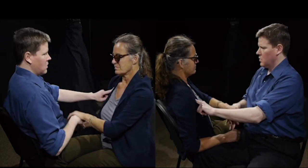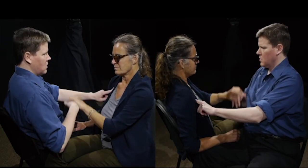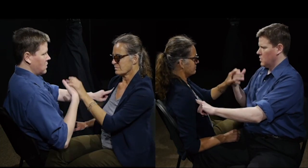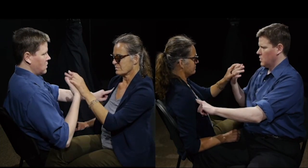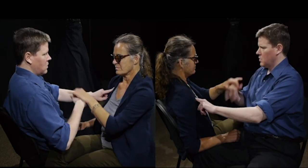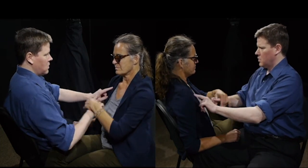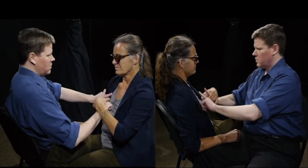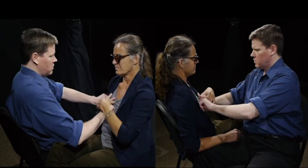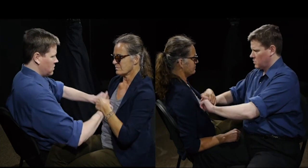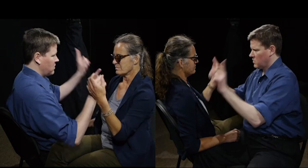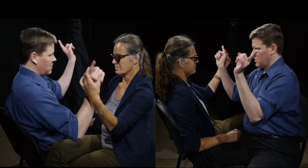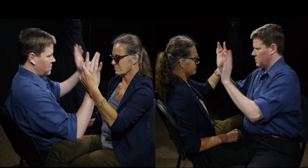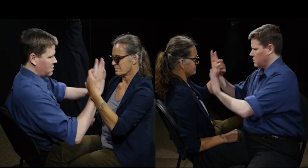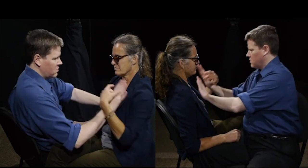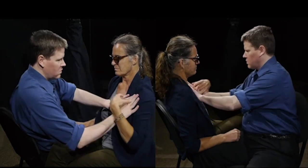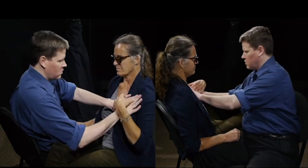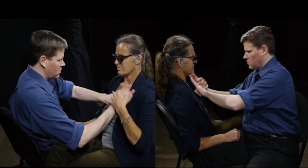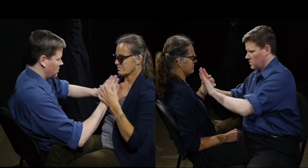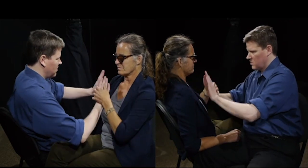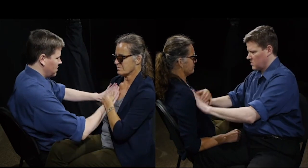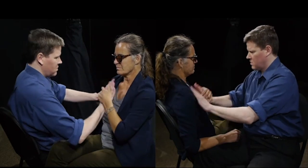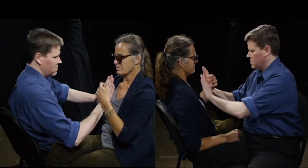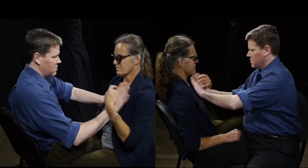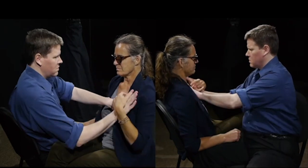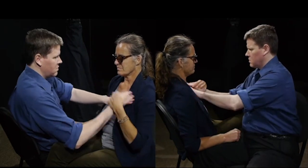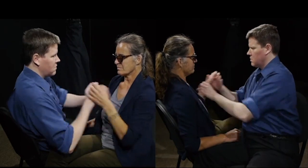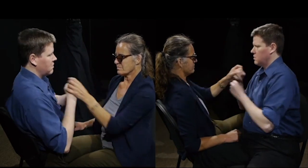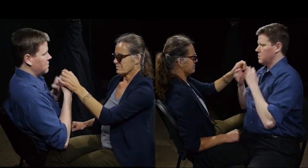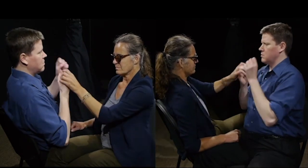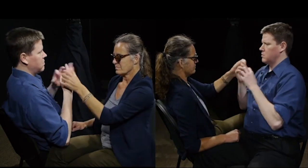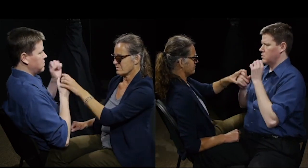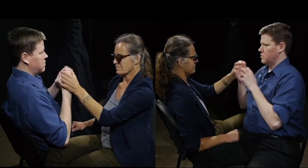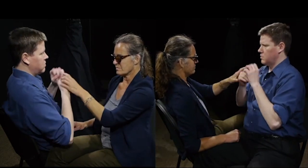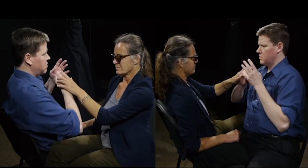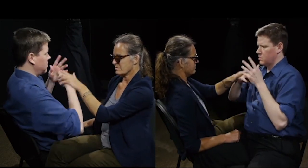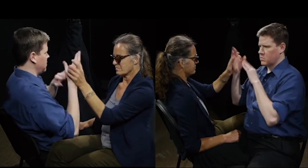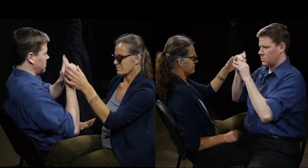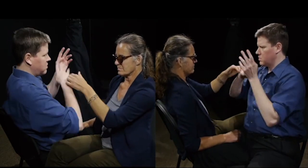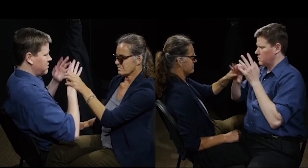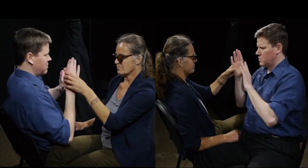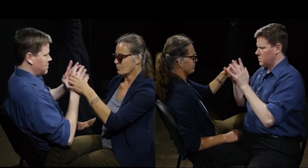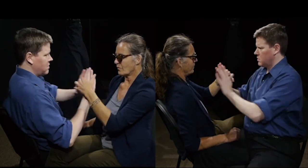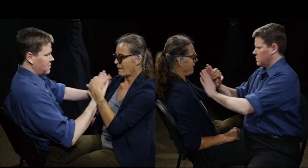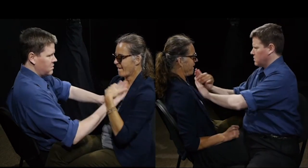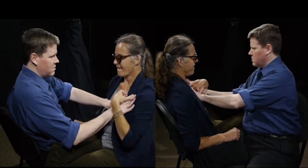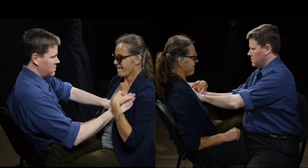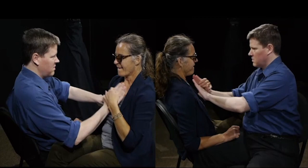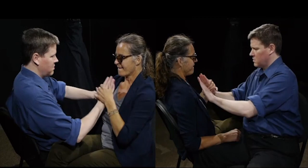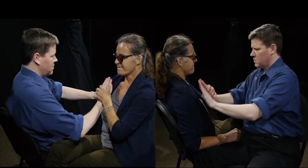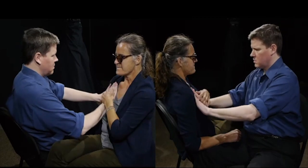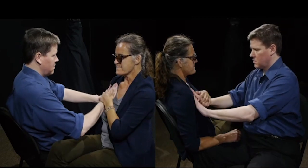Our research begins with this observation: ASL is a two-handed system, while Protactile makes use of four hands.